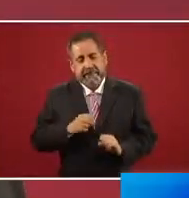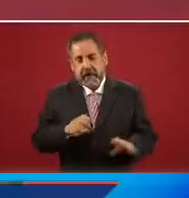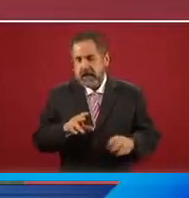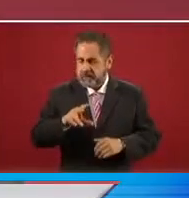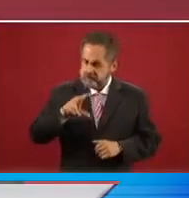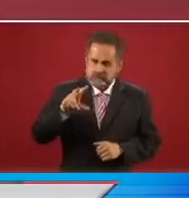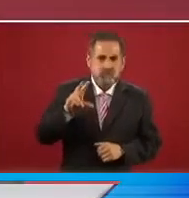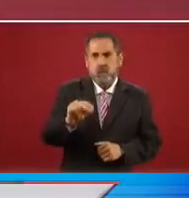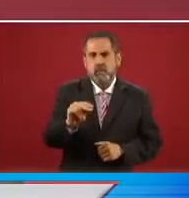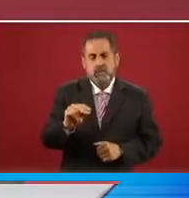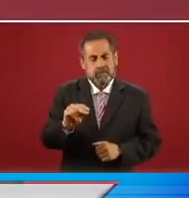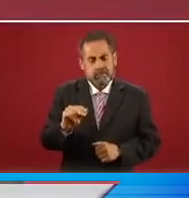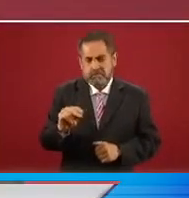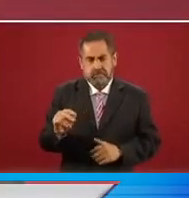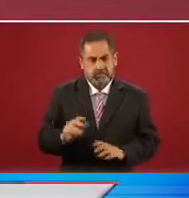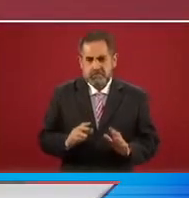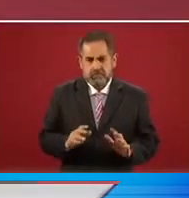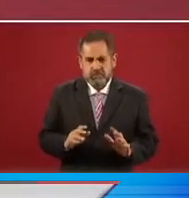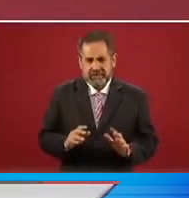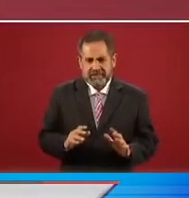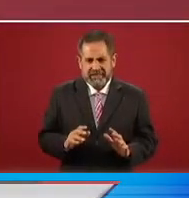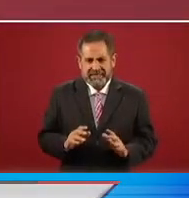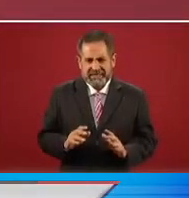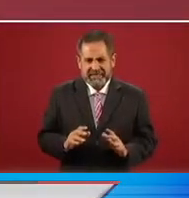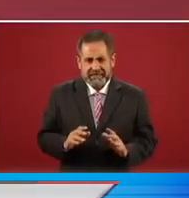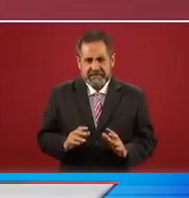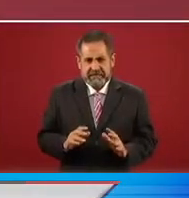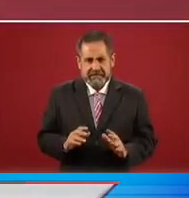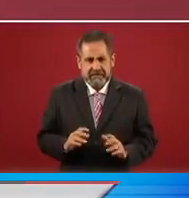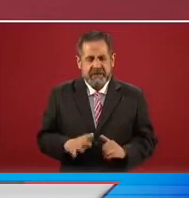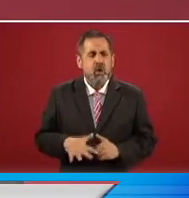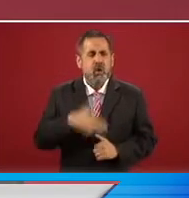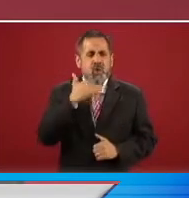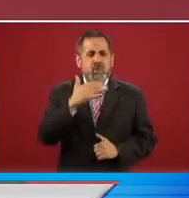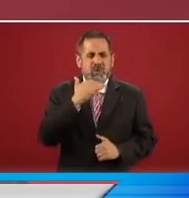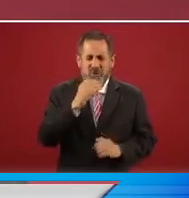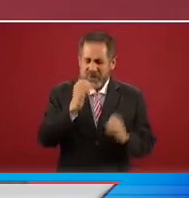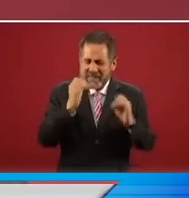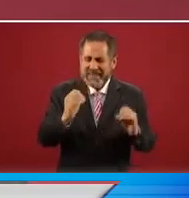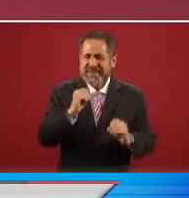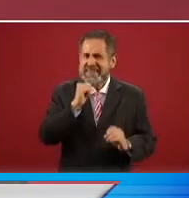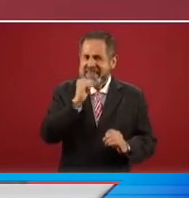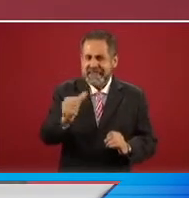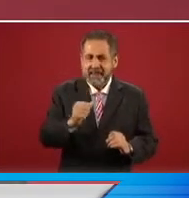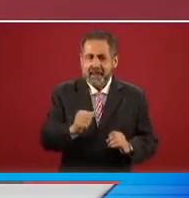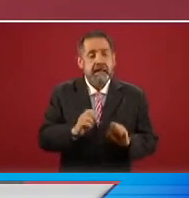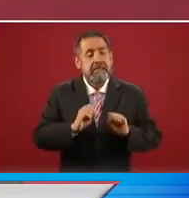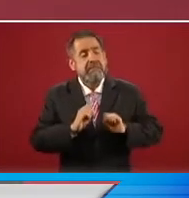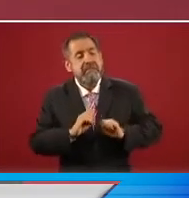4. Crimes against Women The president speaks out against any type of aggression against women